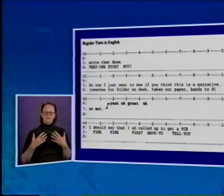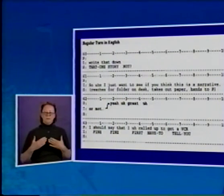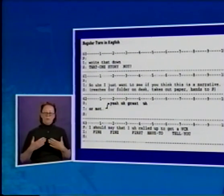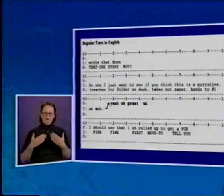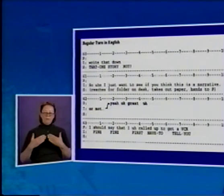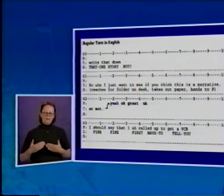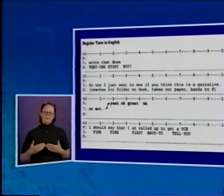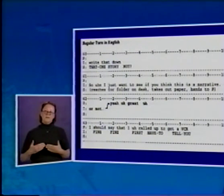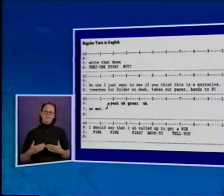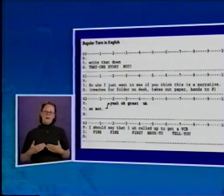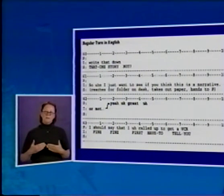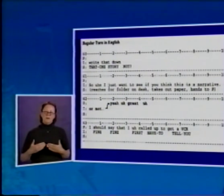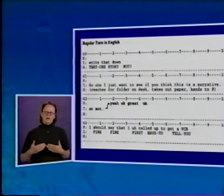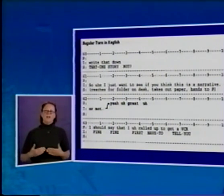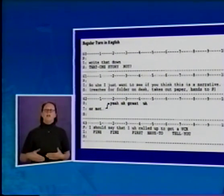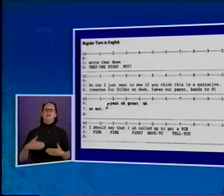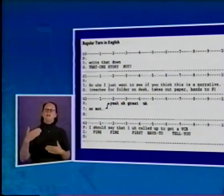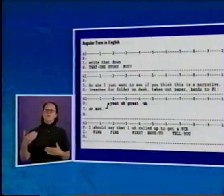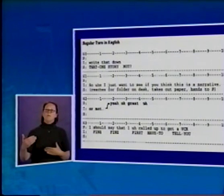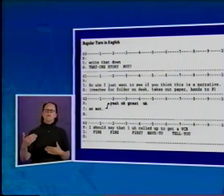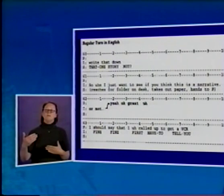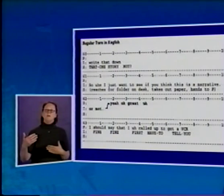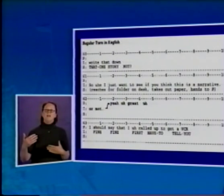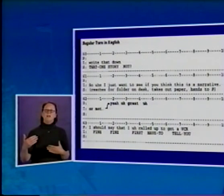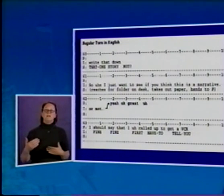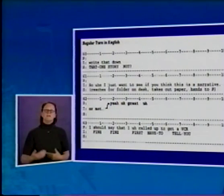one person stopped talking and another person begins.